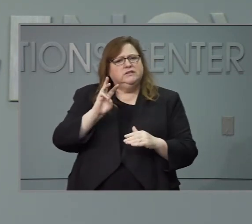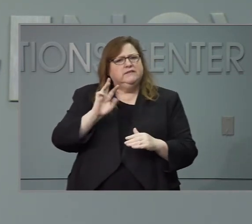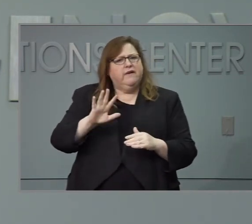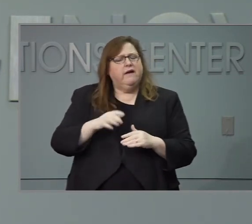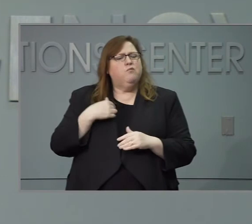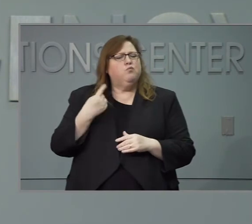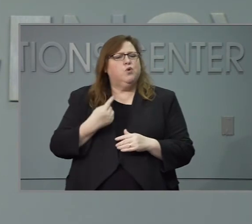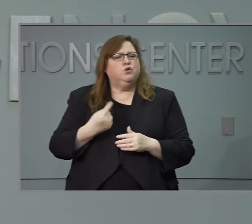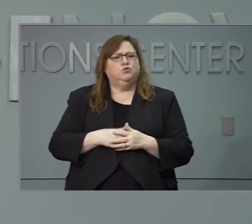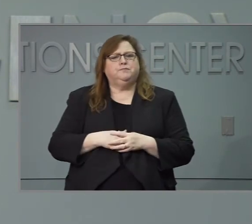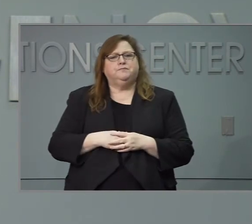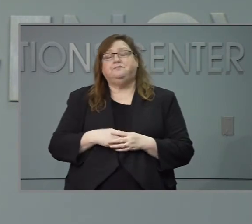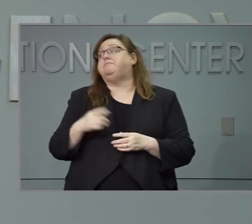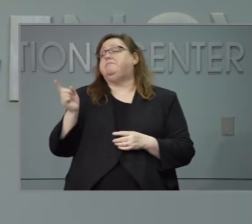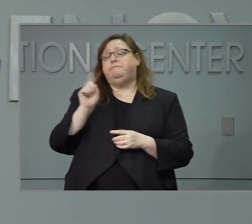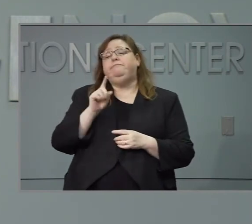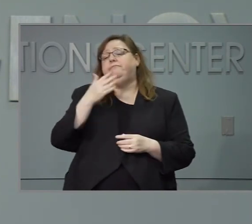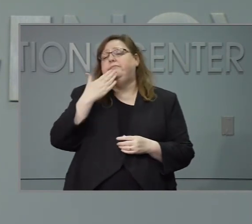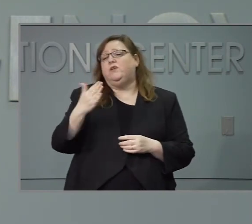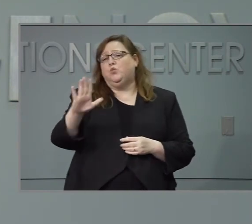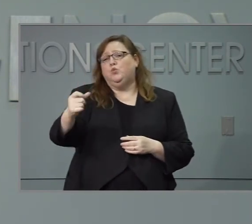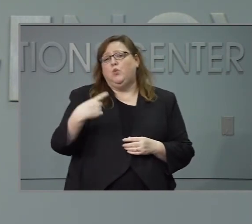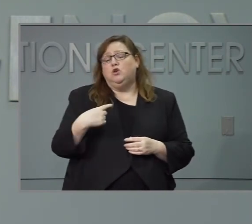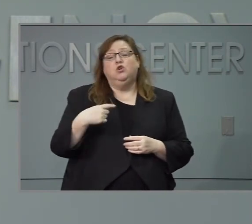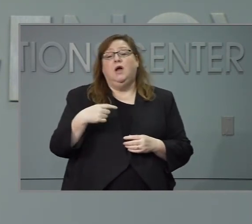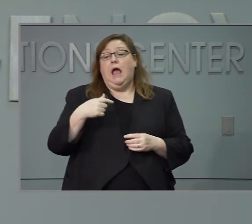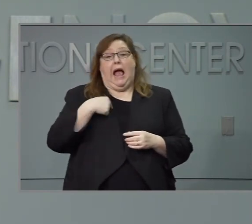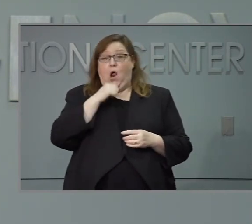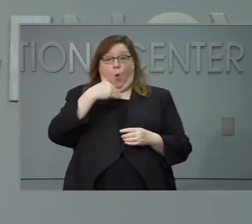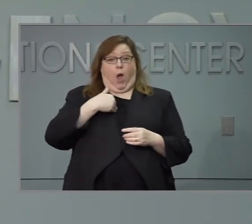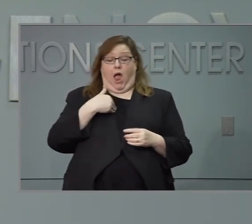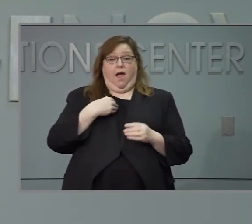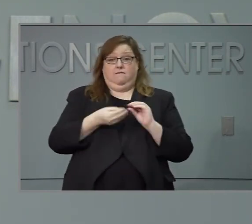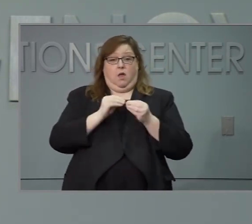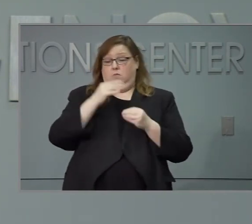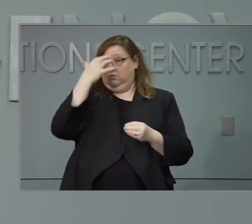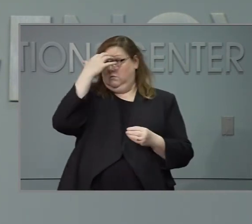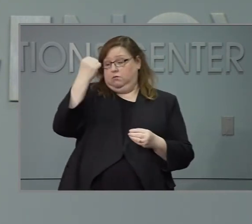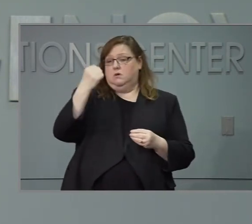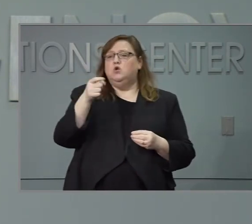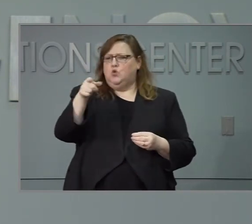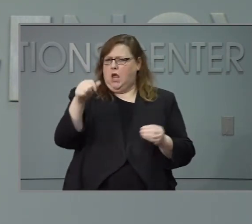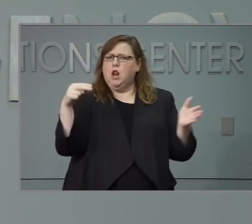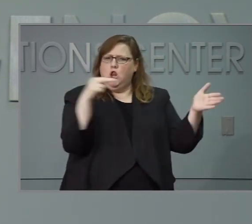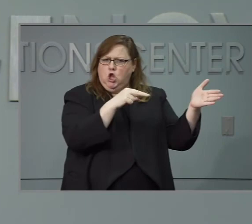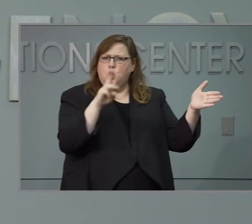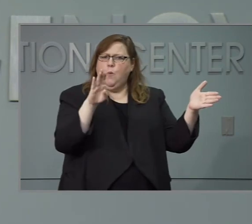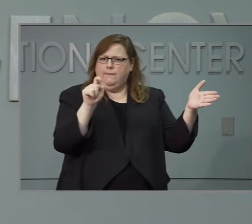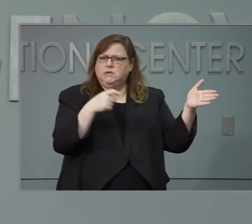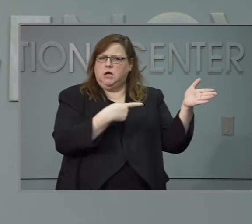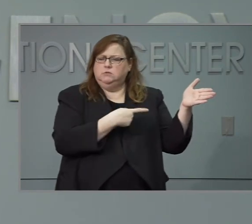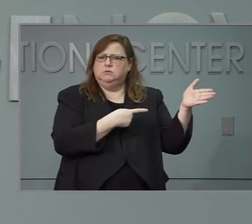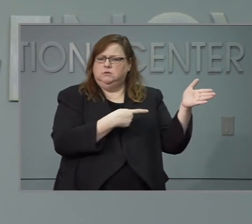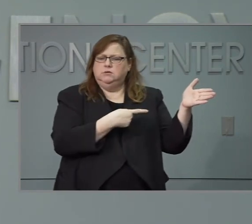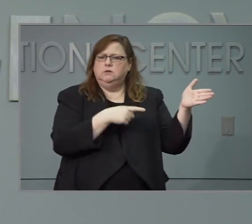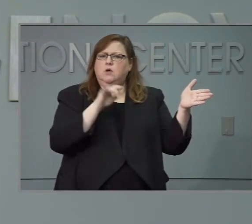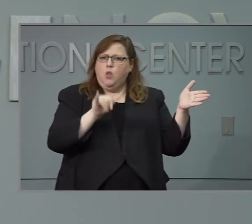SENCILLAS PARA ARREGLARLAS Y REDUCIR LA PROPAGACIÓN